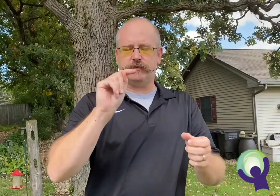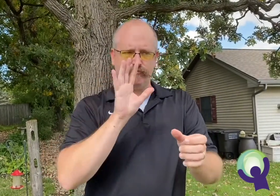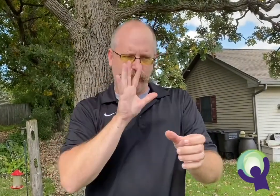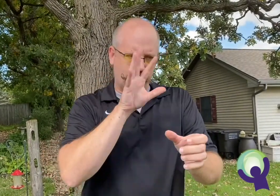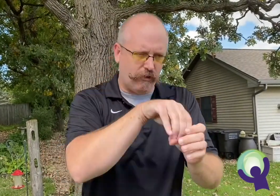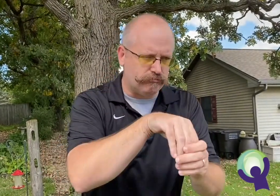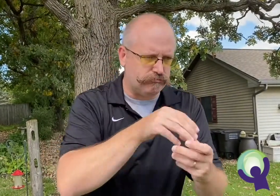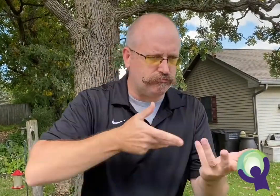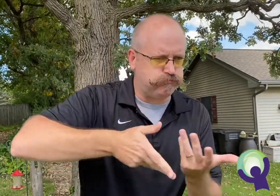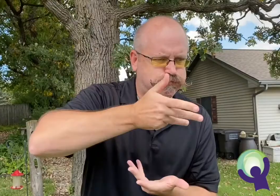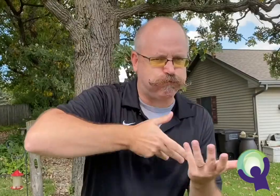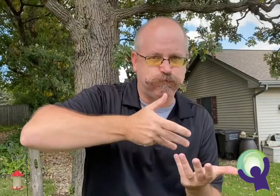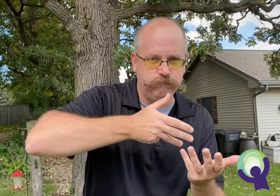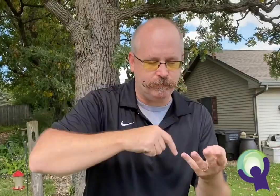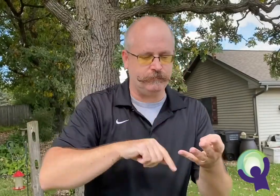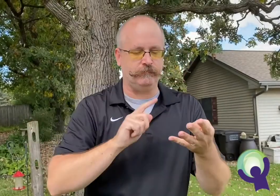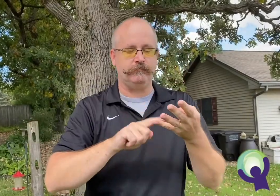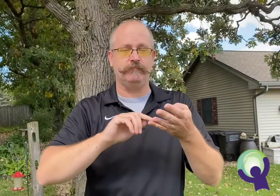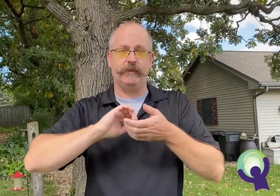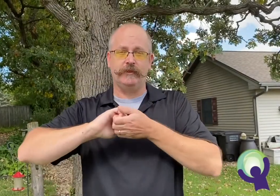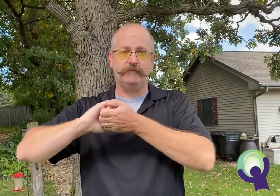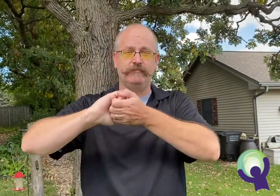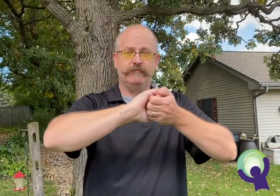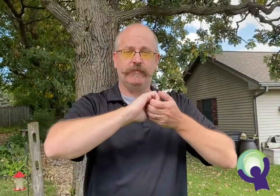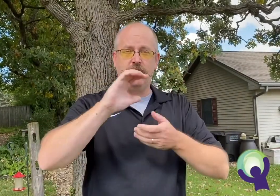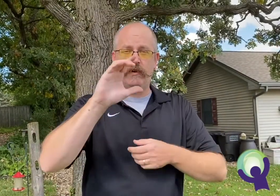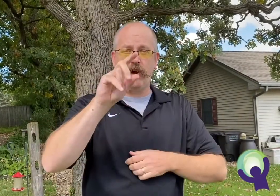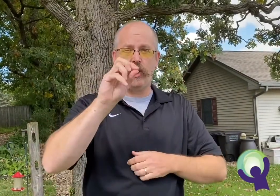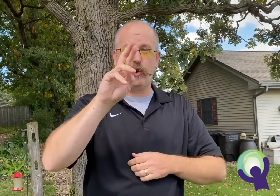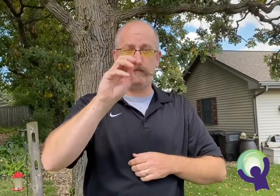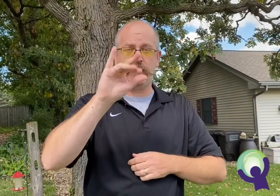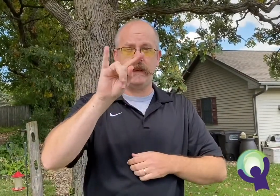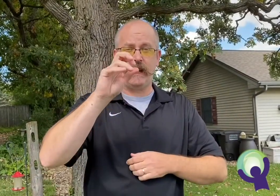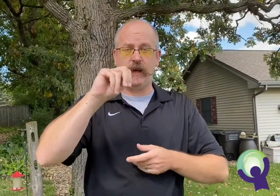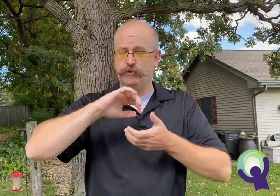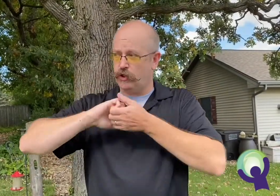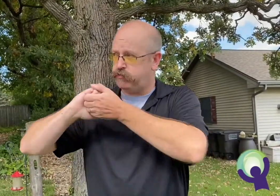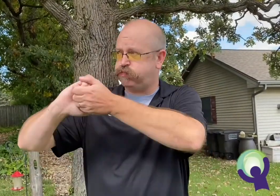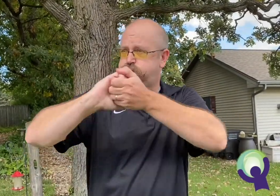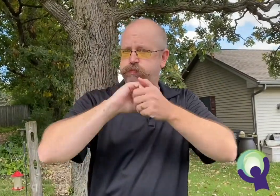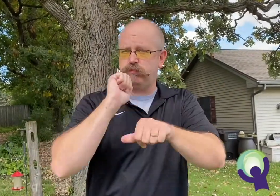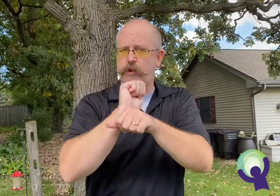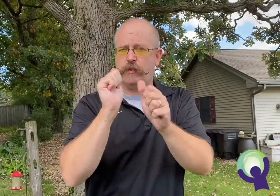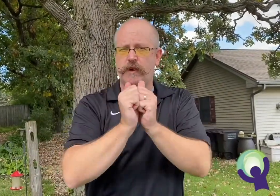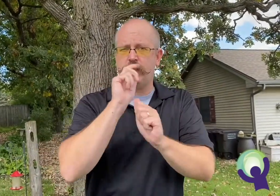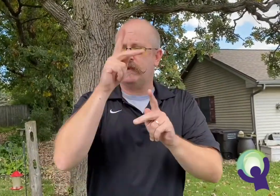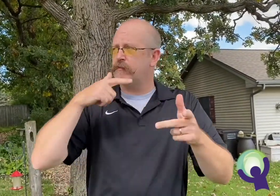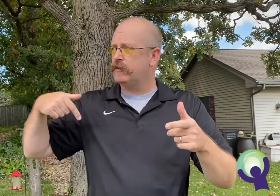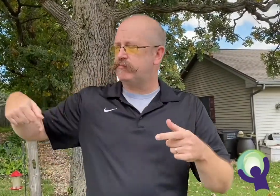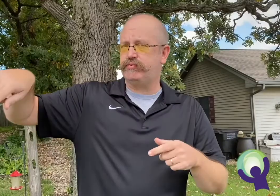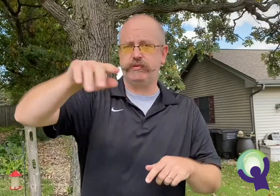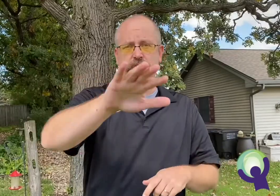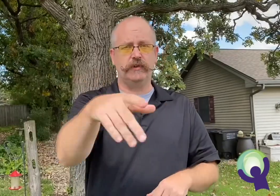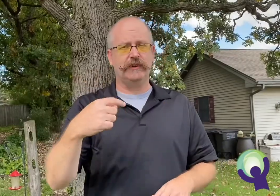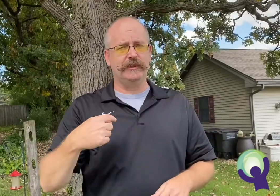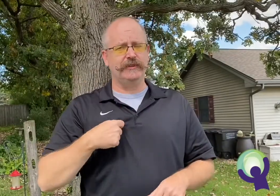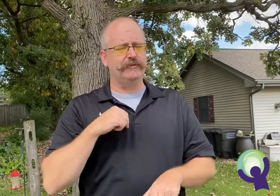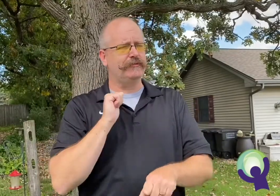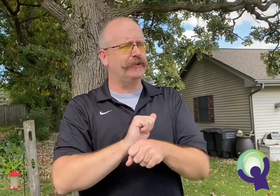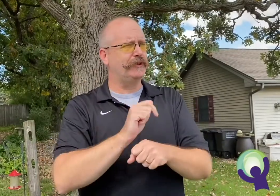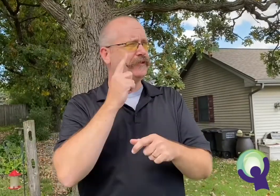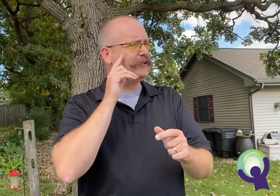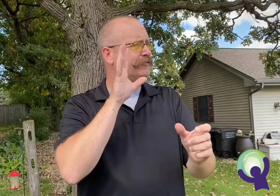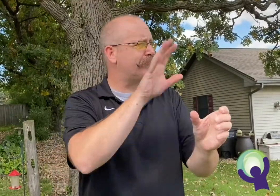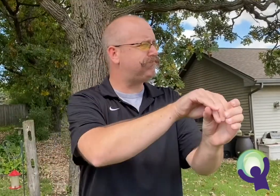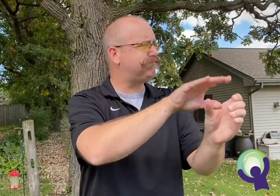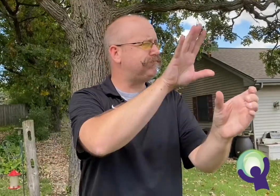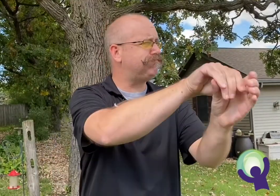engagement and collaboration. We have to work together to become leaders.